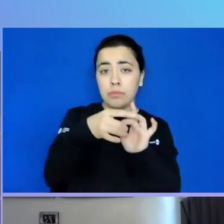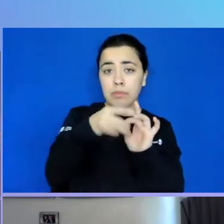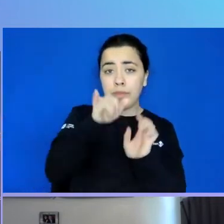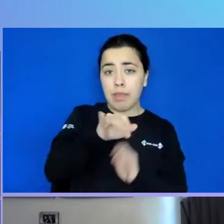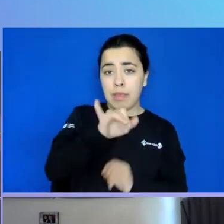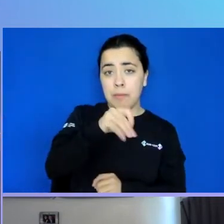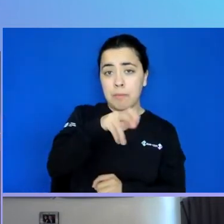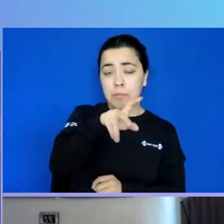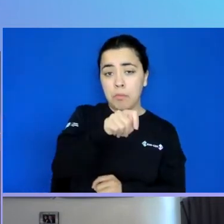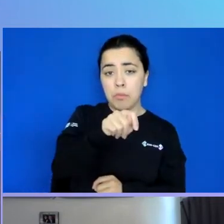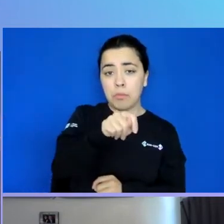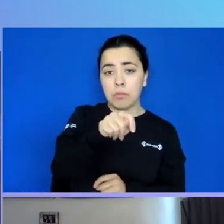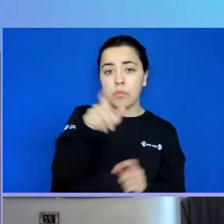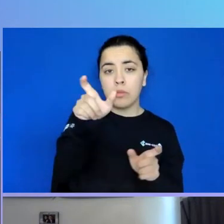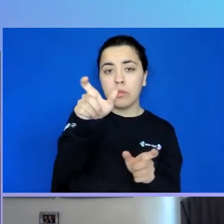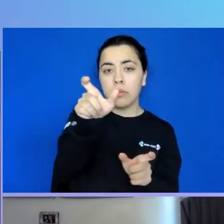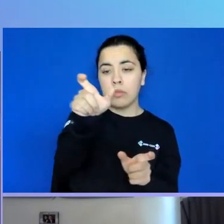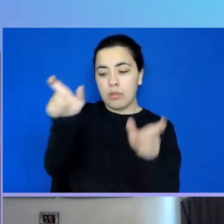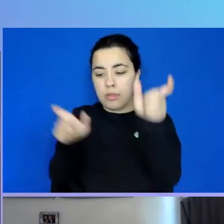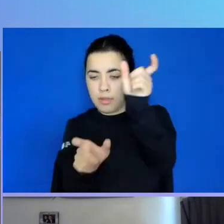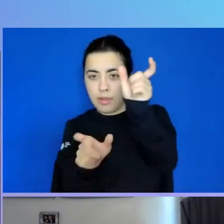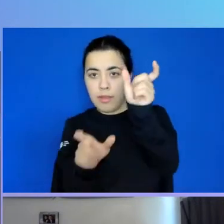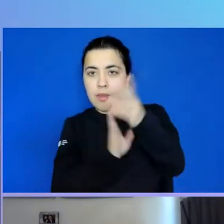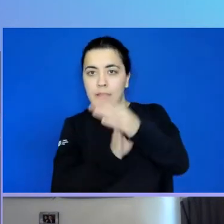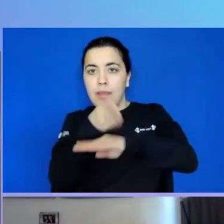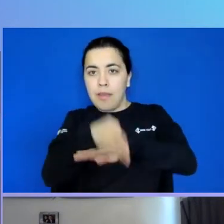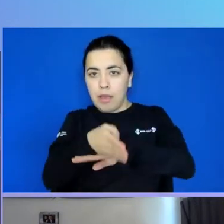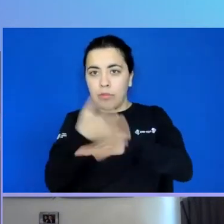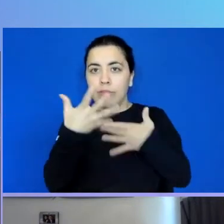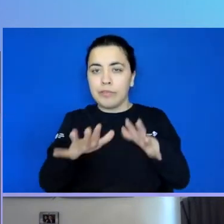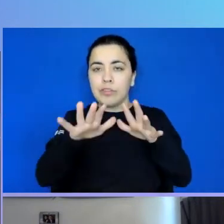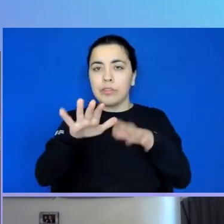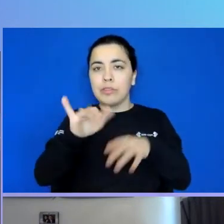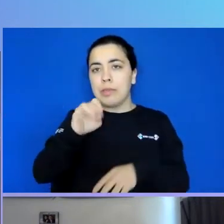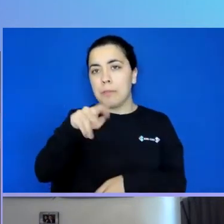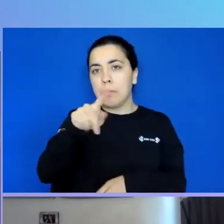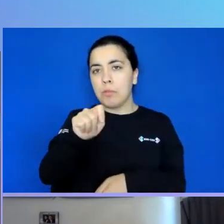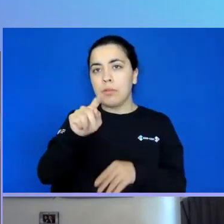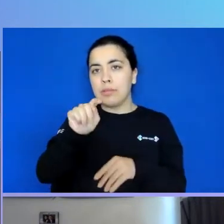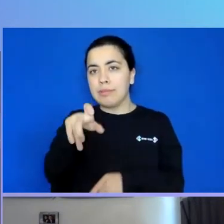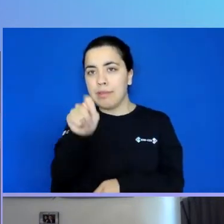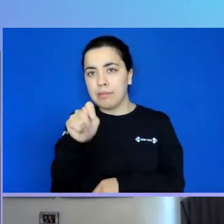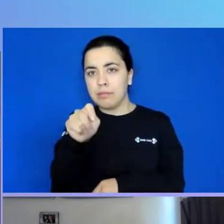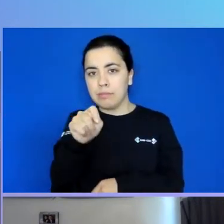completed the input type text as soon as I do that, the squiggly